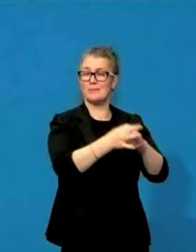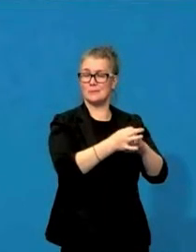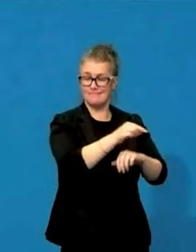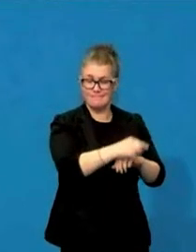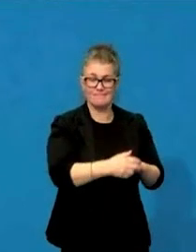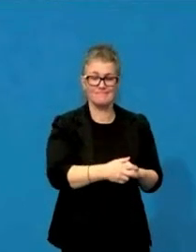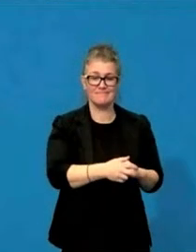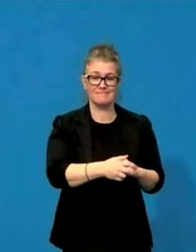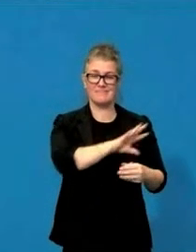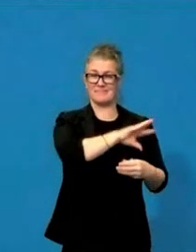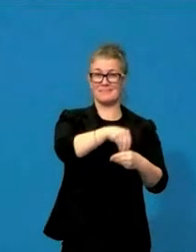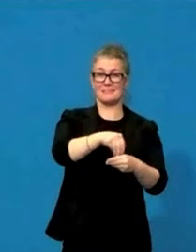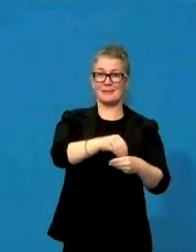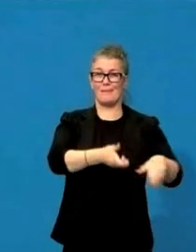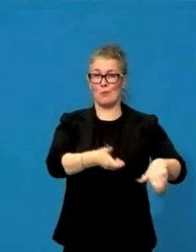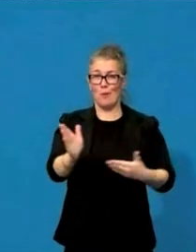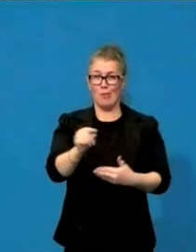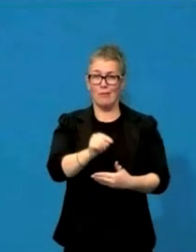football, you know, off the ground here in the Valley.